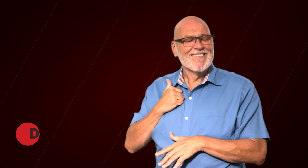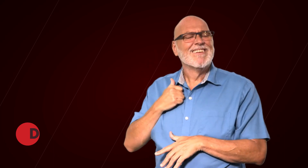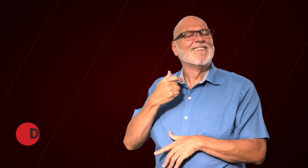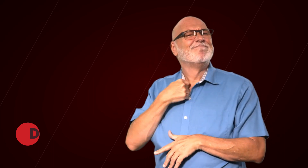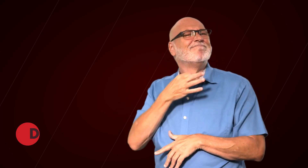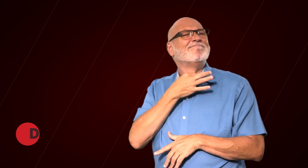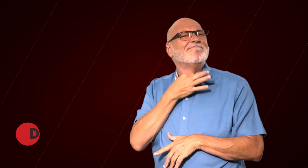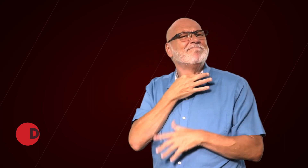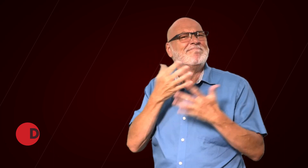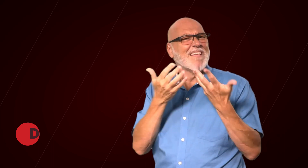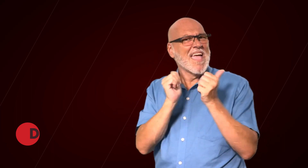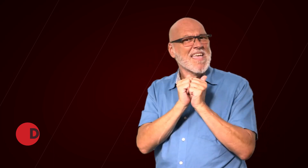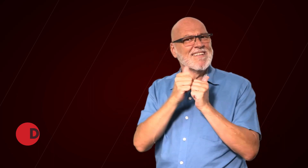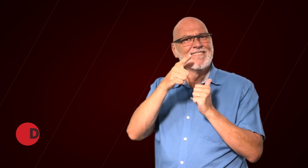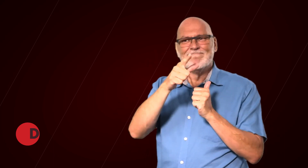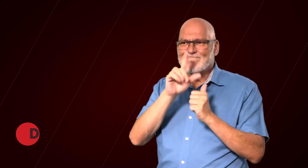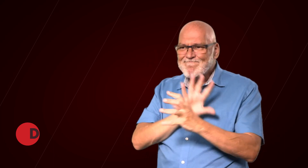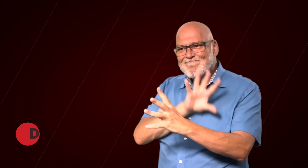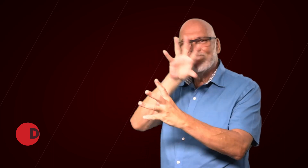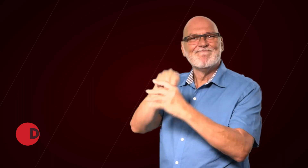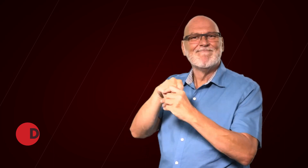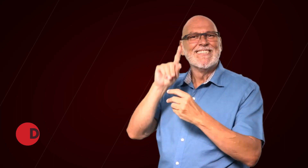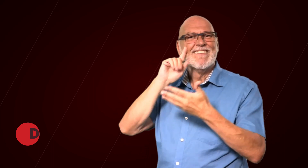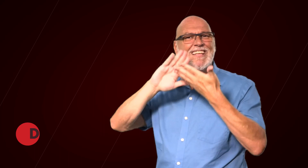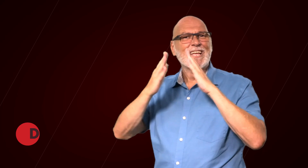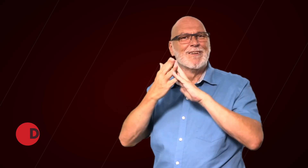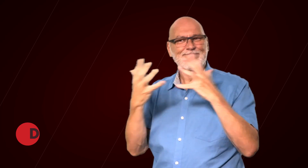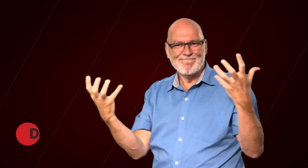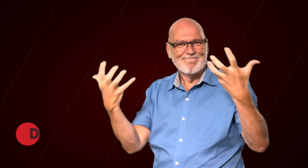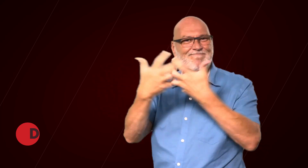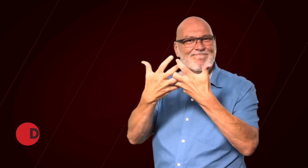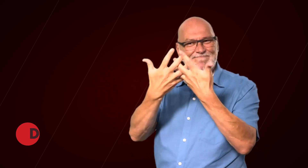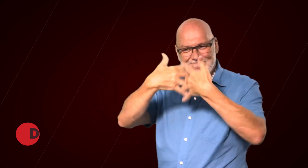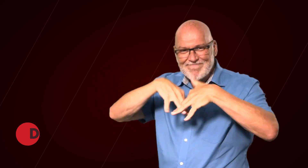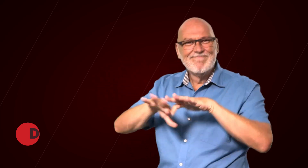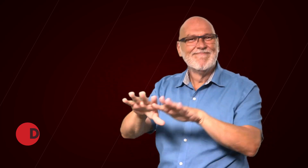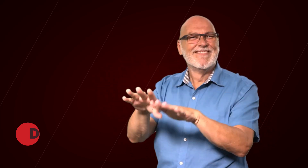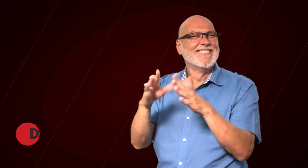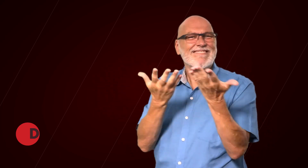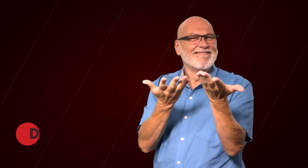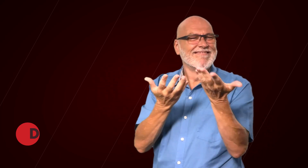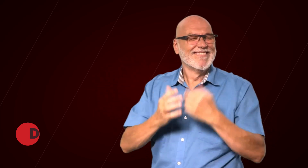How did you find your way around the Deaf community?